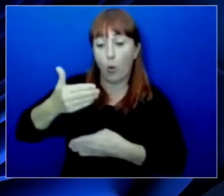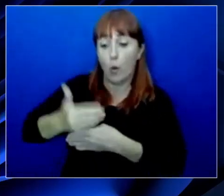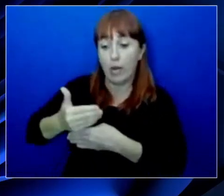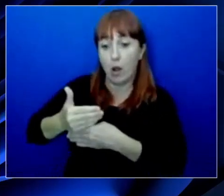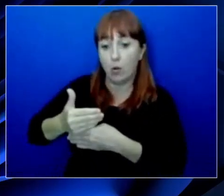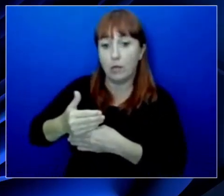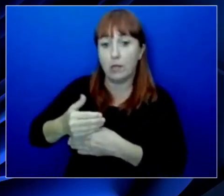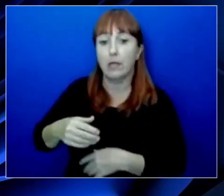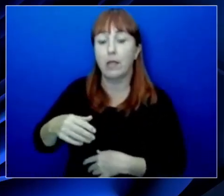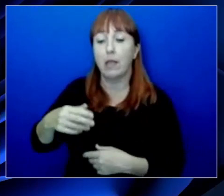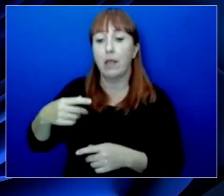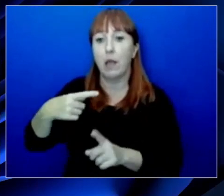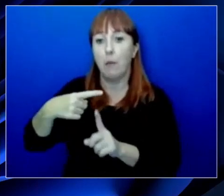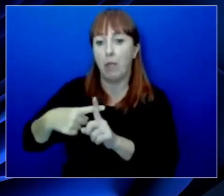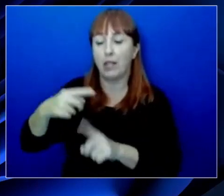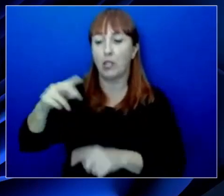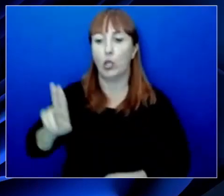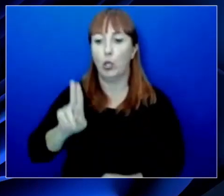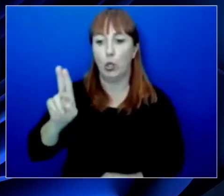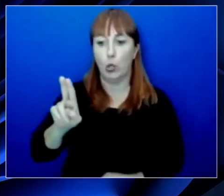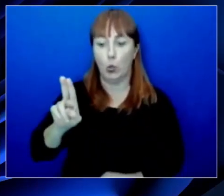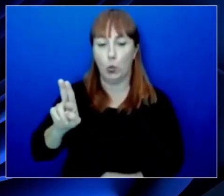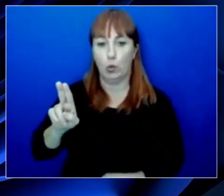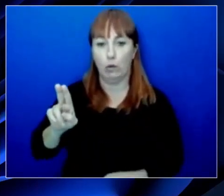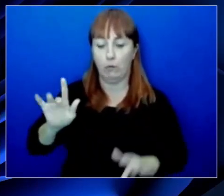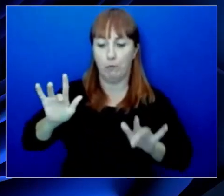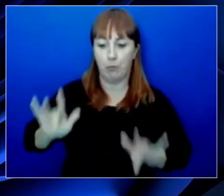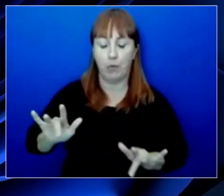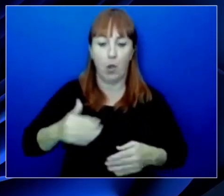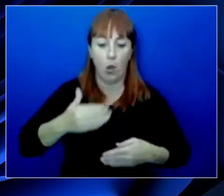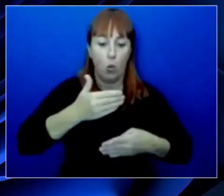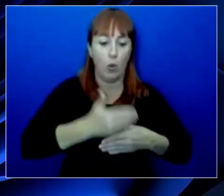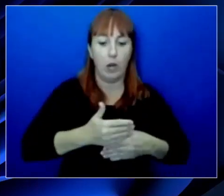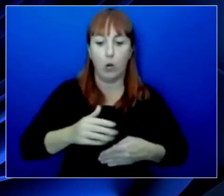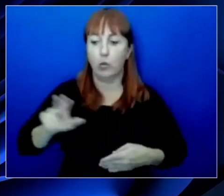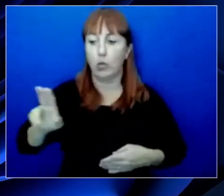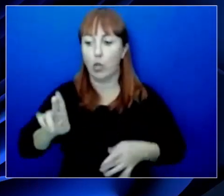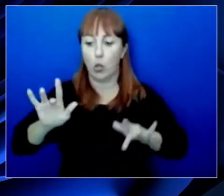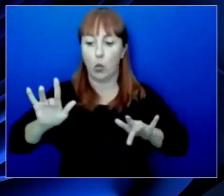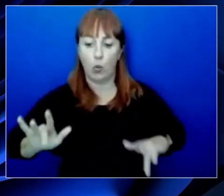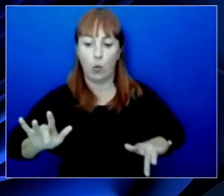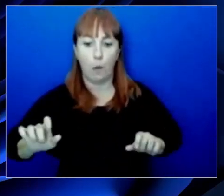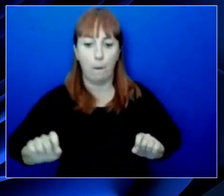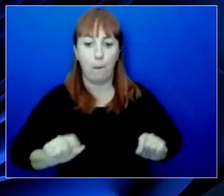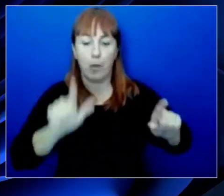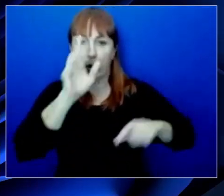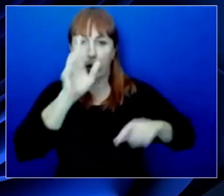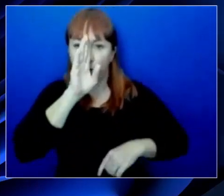U and navigate there as well. That windows U takes you directly into. Accessibility settings,